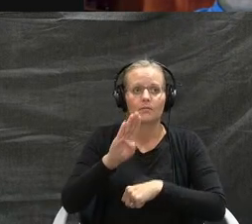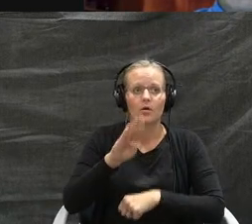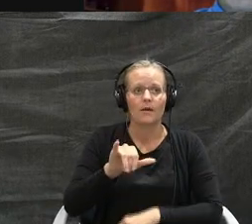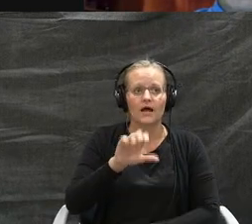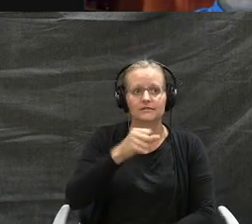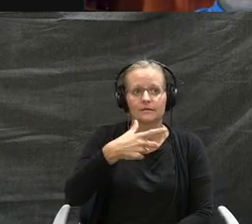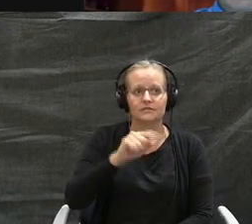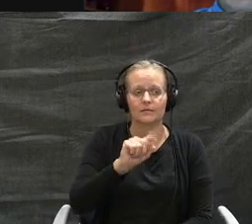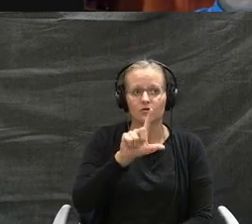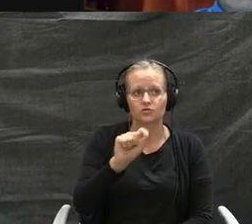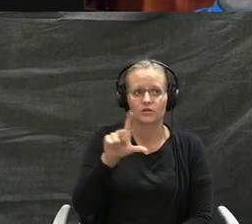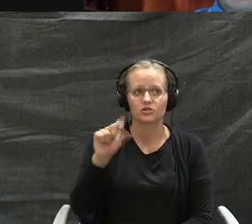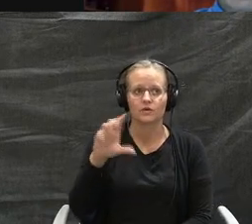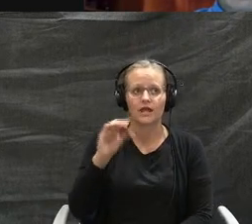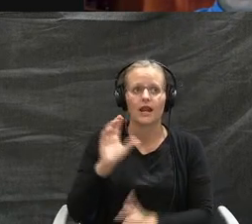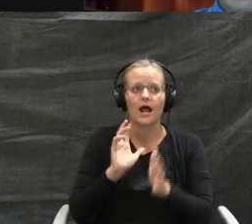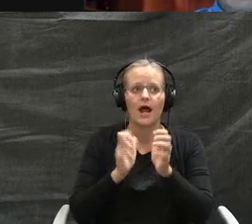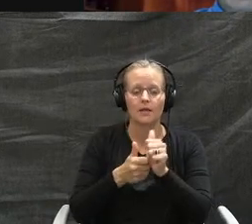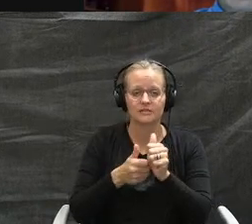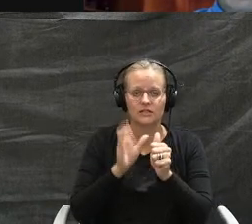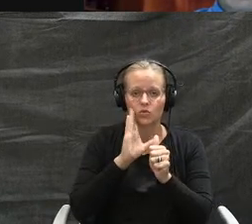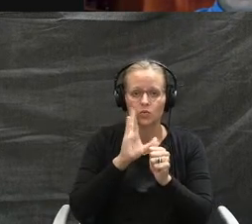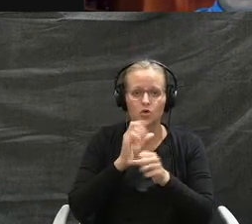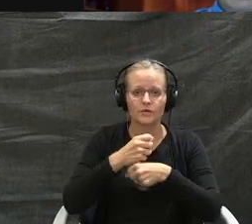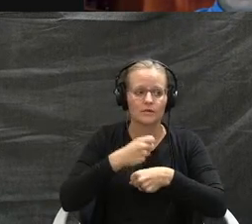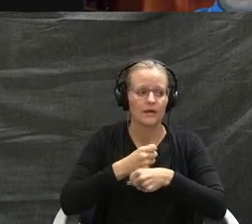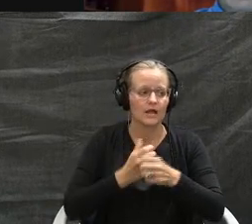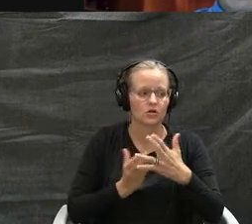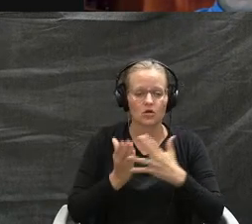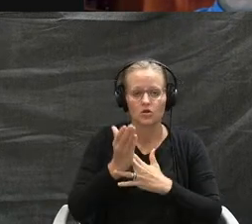will be made throughout the school year. This will include,